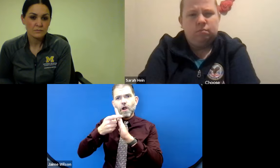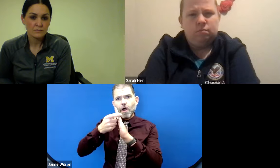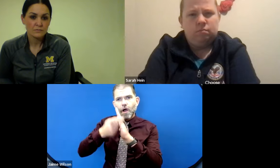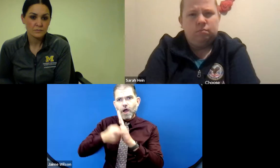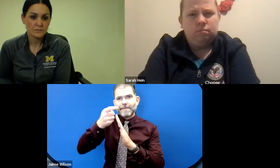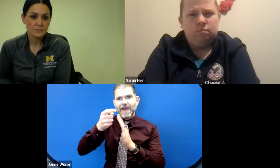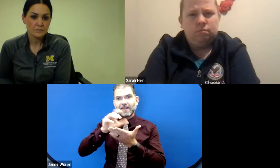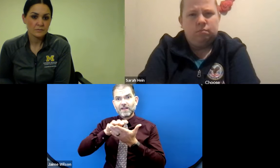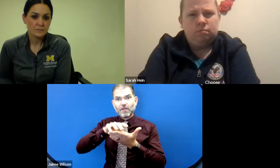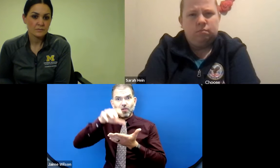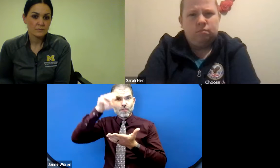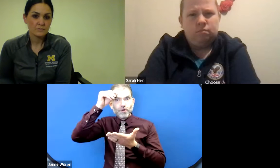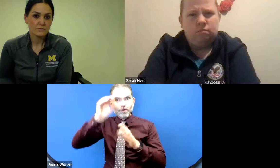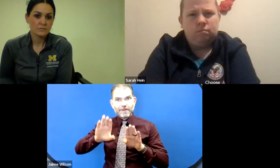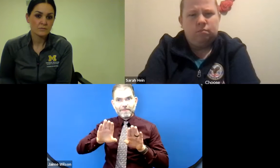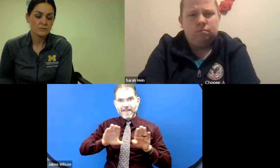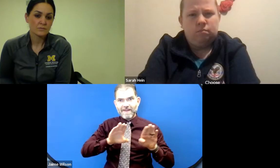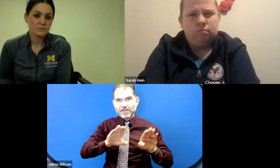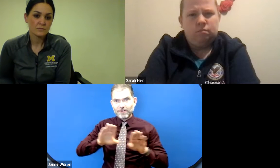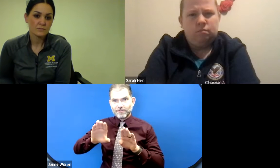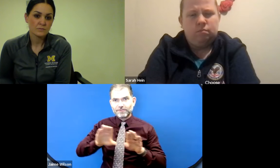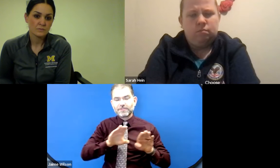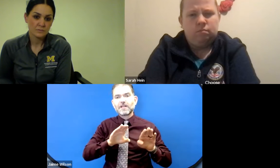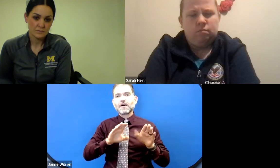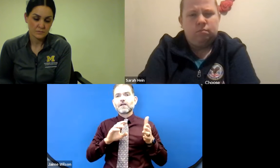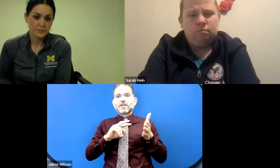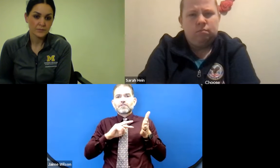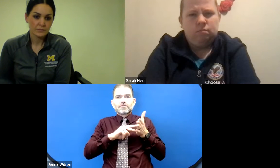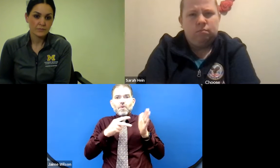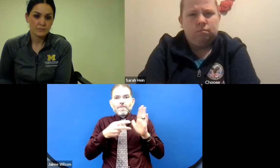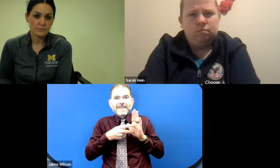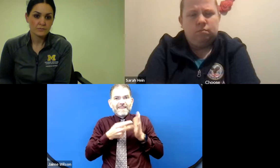ASL Interpreter: That is responsible for automatic, learned behaviors.